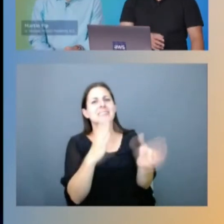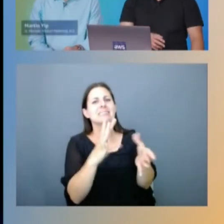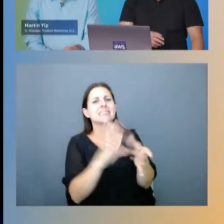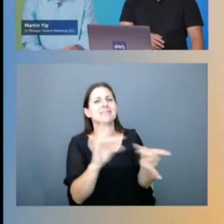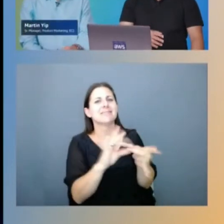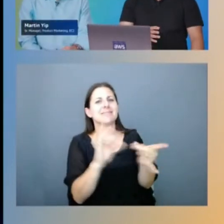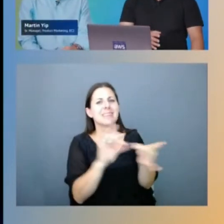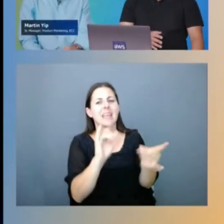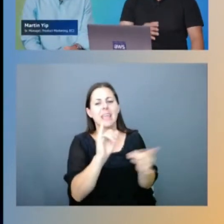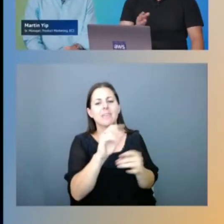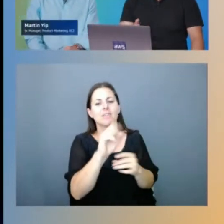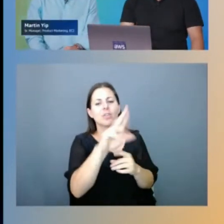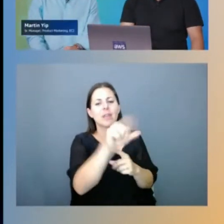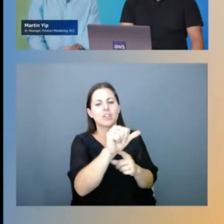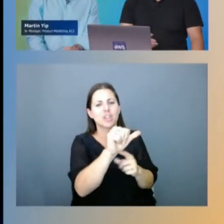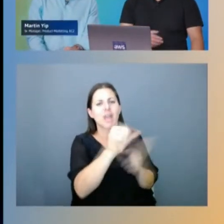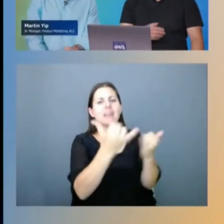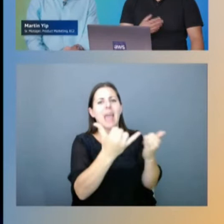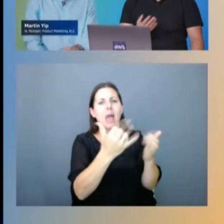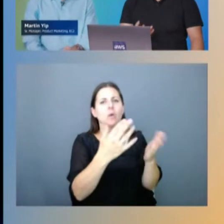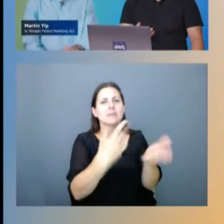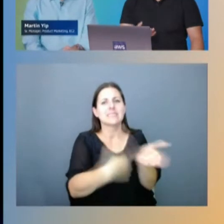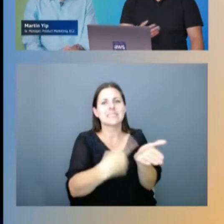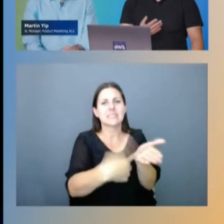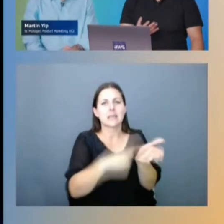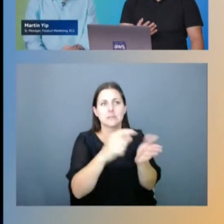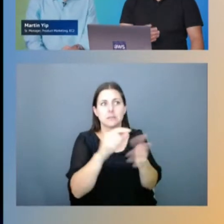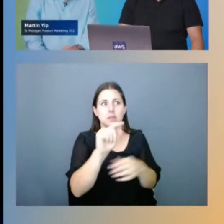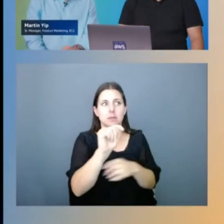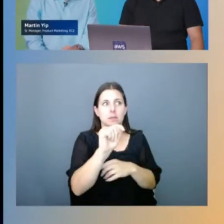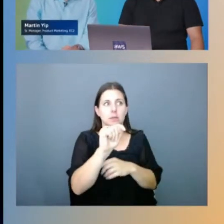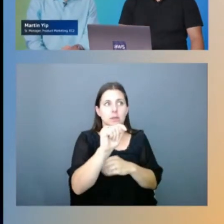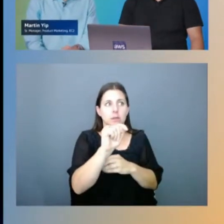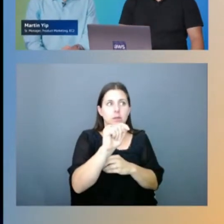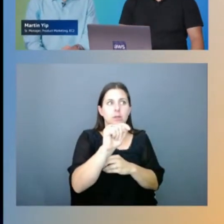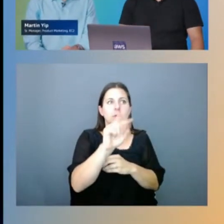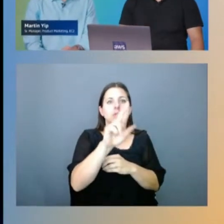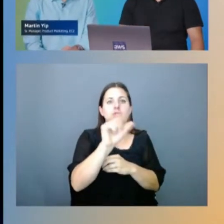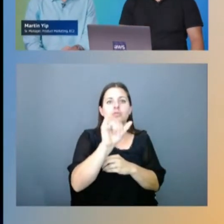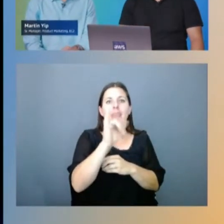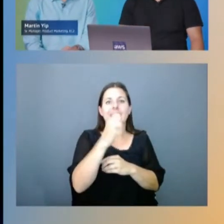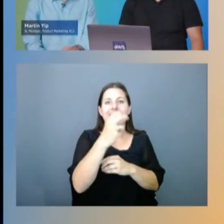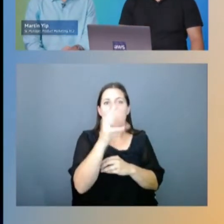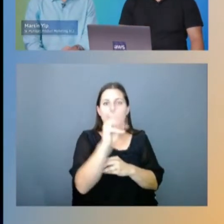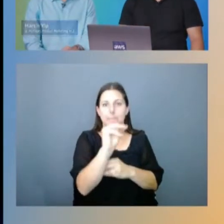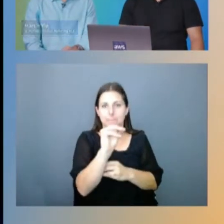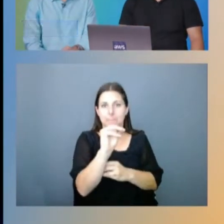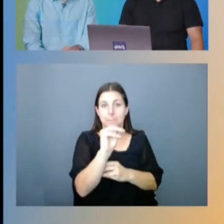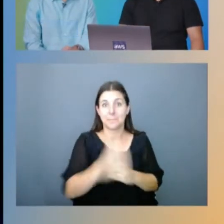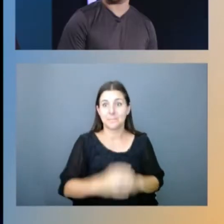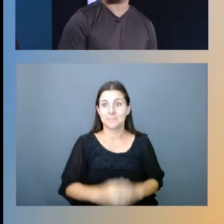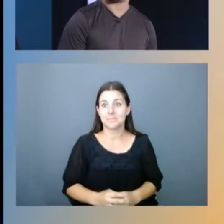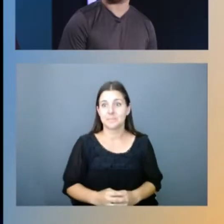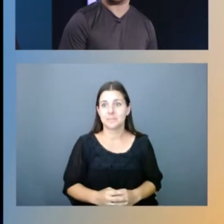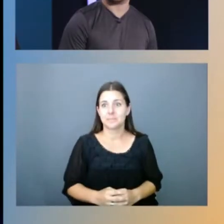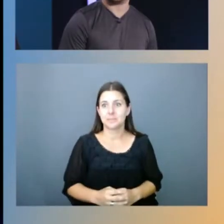Let's switch gears and talk about Trainium now, can you share some details about the Trainium chip? Yeah, so Trainium is our second generation machine learning chip.